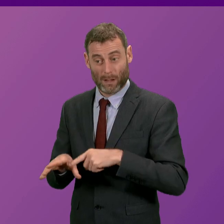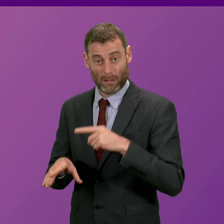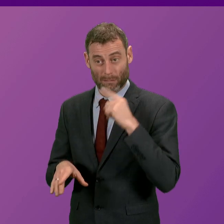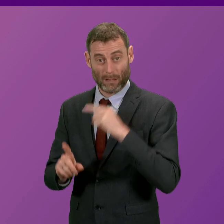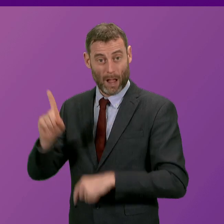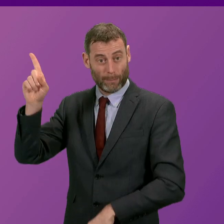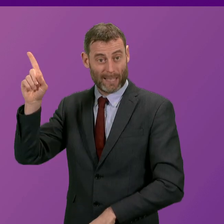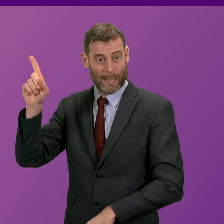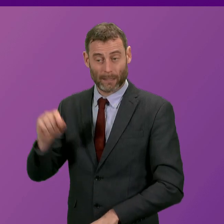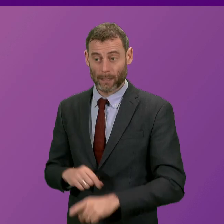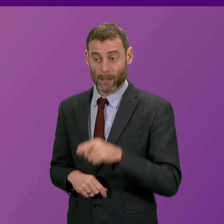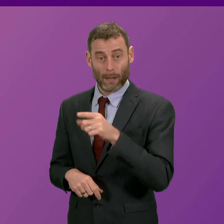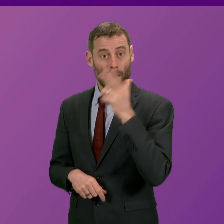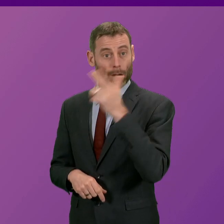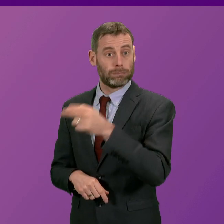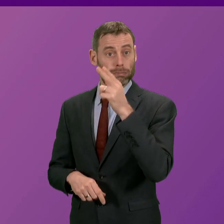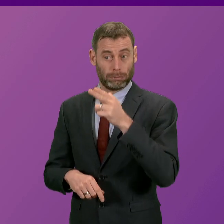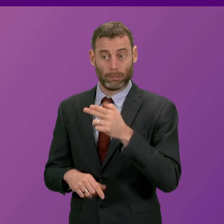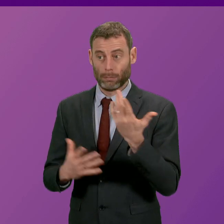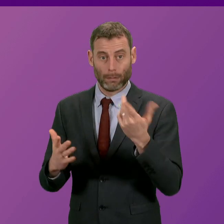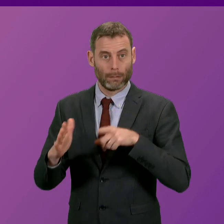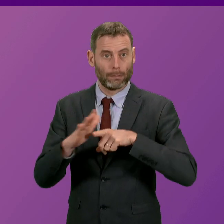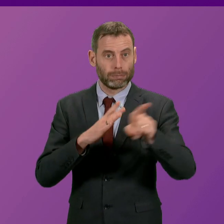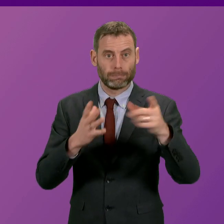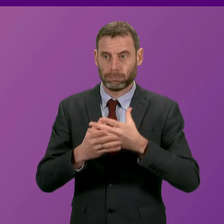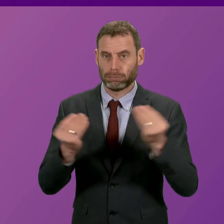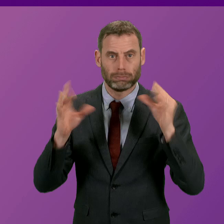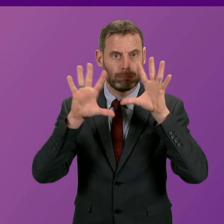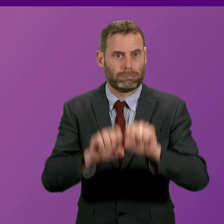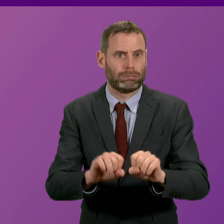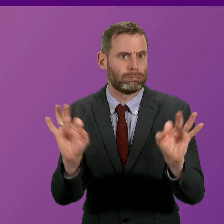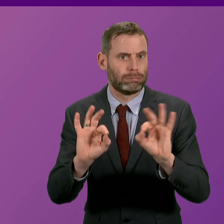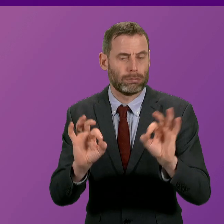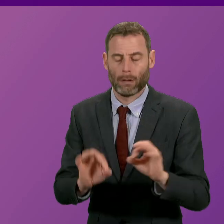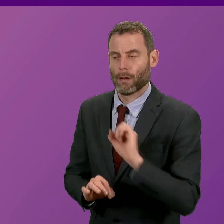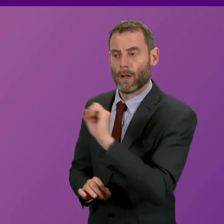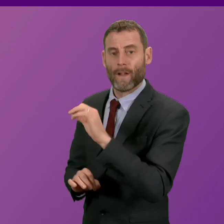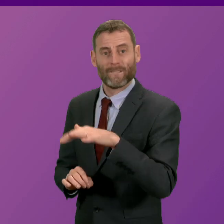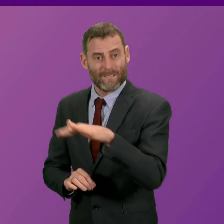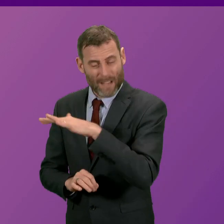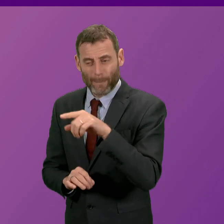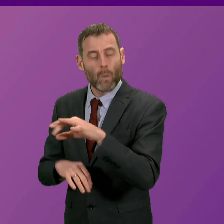killer continues to evade justice. Throughout that time, Veronica and her family have shown great